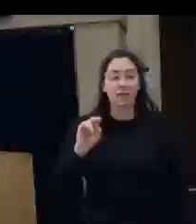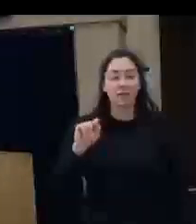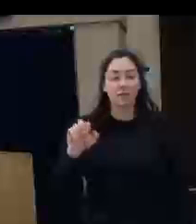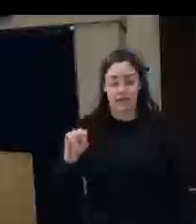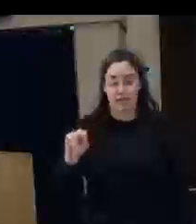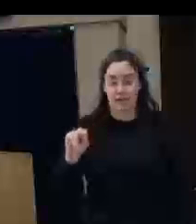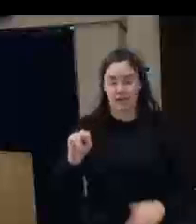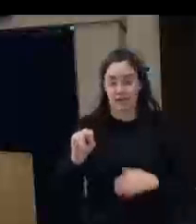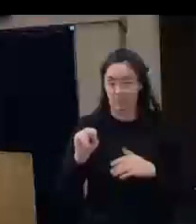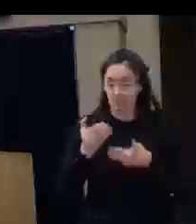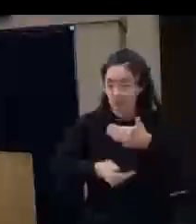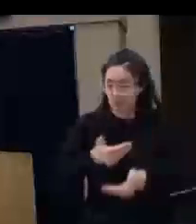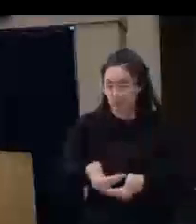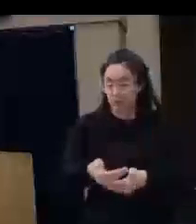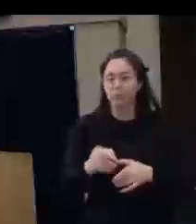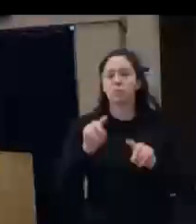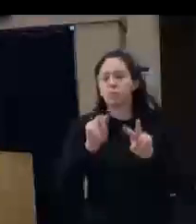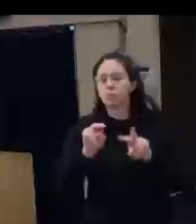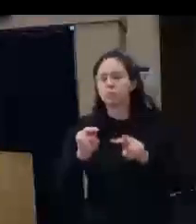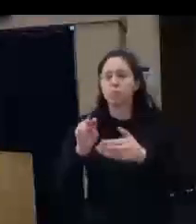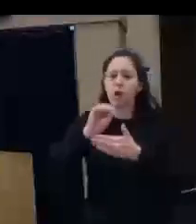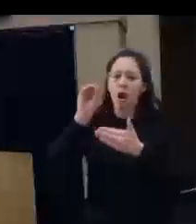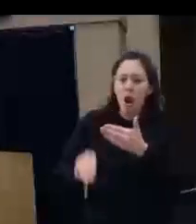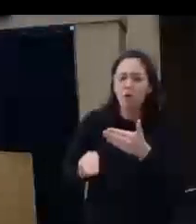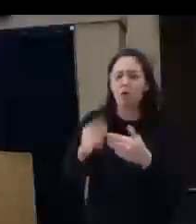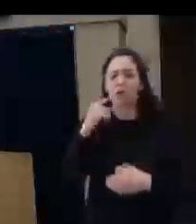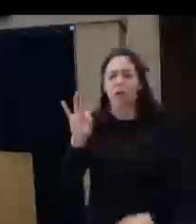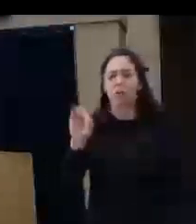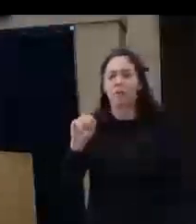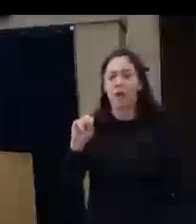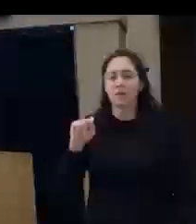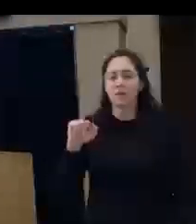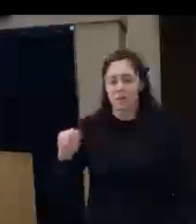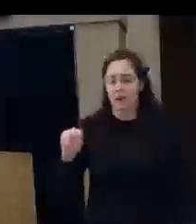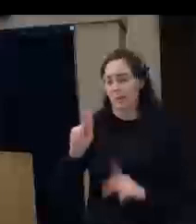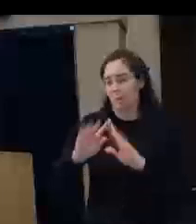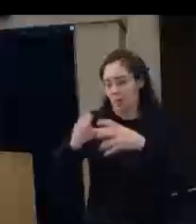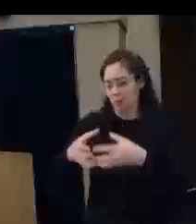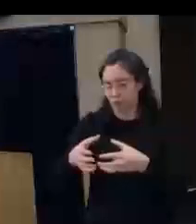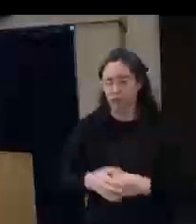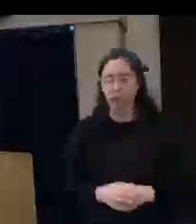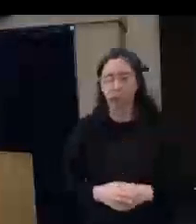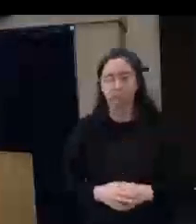lot of work looking at outcomes in Fontan patients Fontan population a couple scientific statements